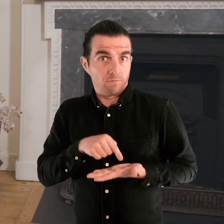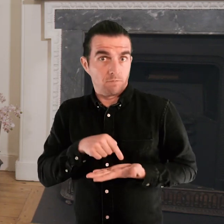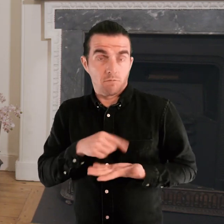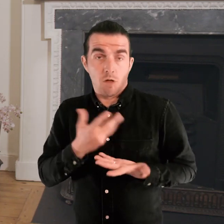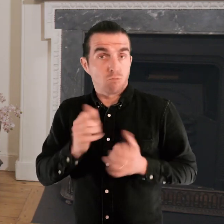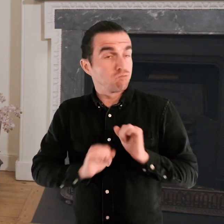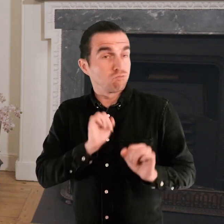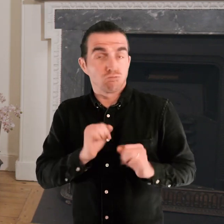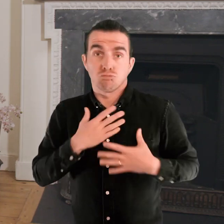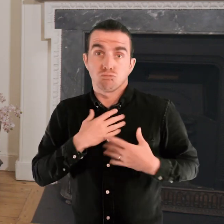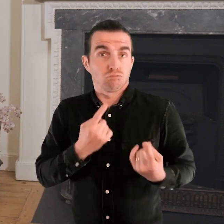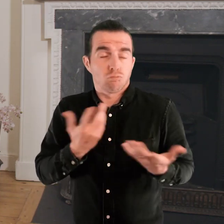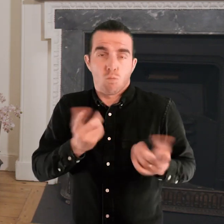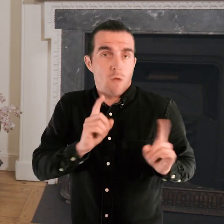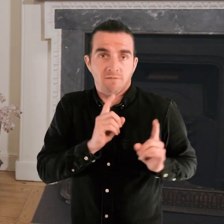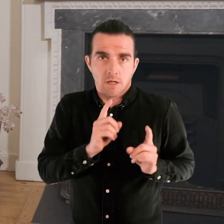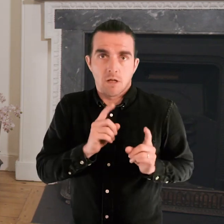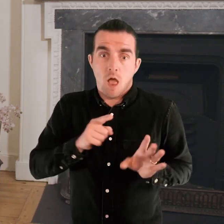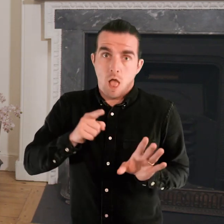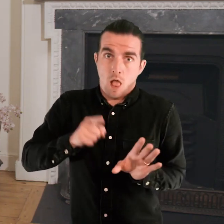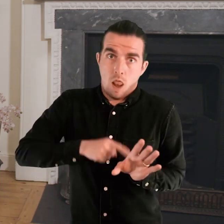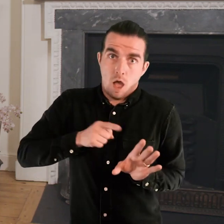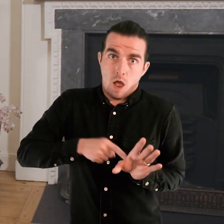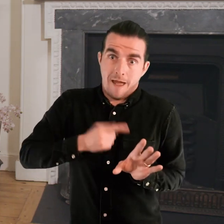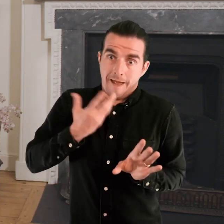in one form or another, at a young age